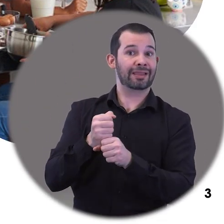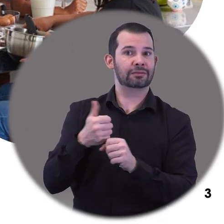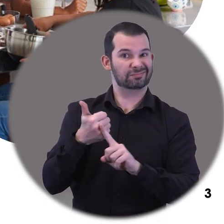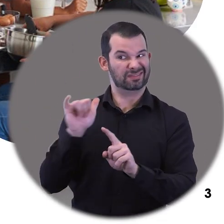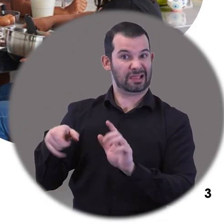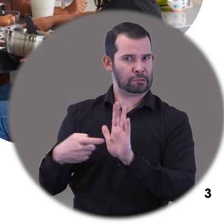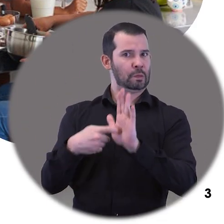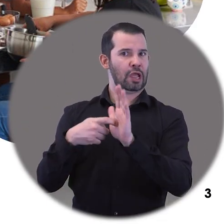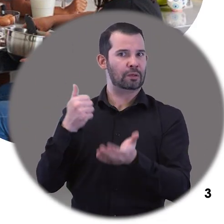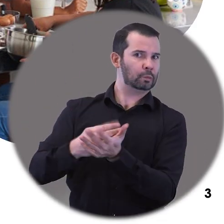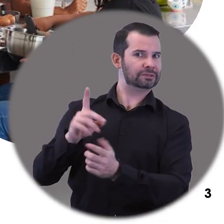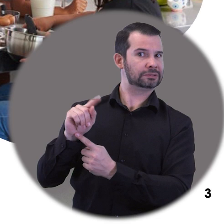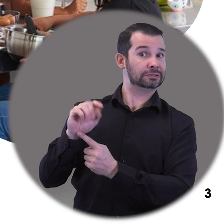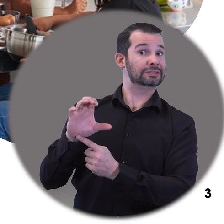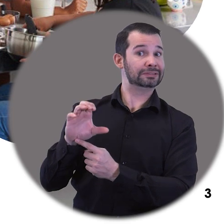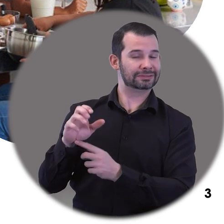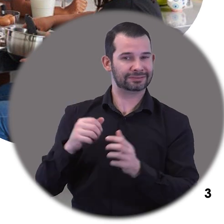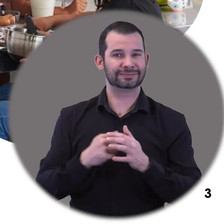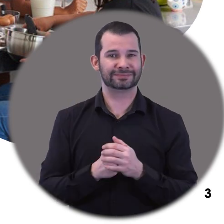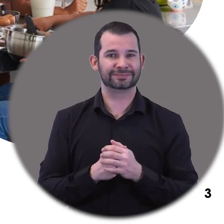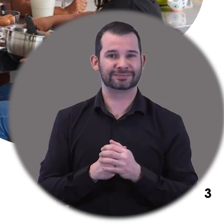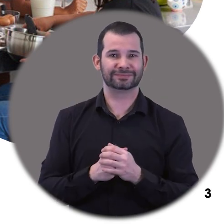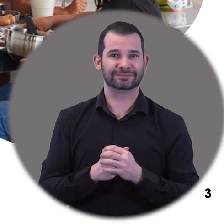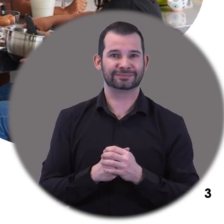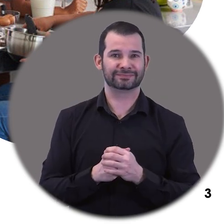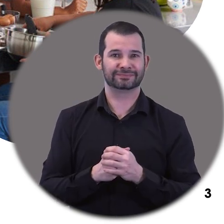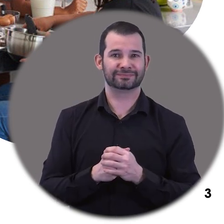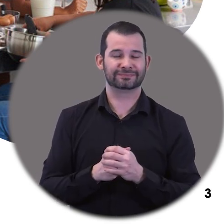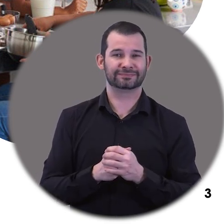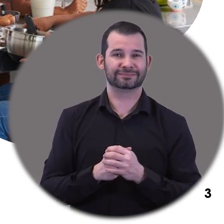and require being approved for the DTC;